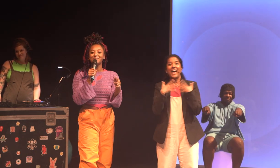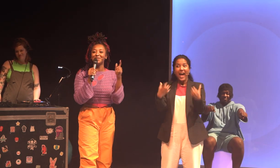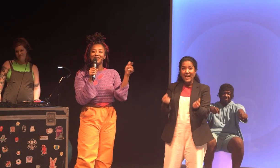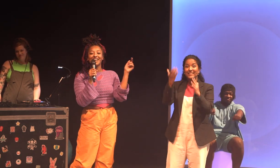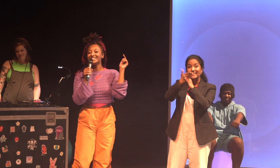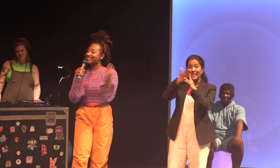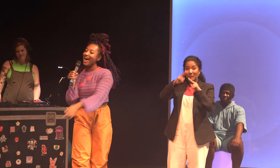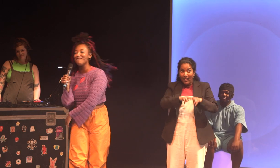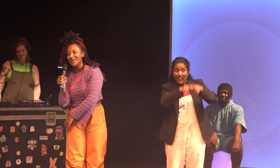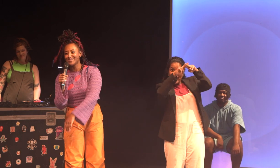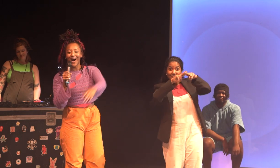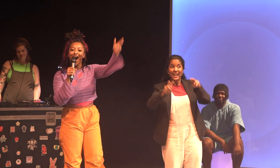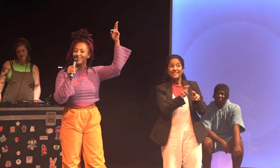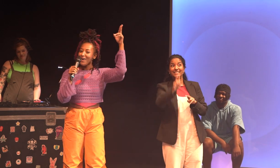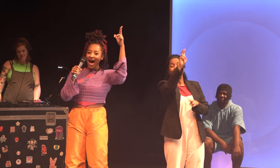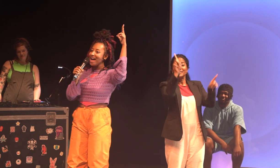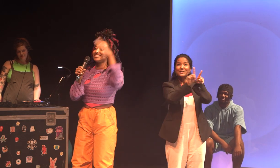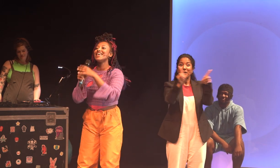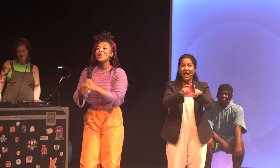accessible lift and stair route afterwards! And so finally for the